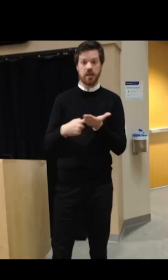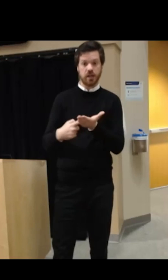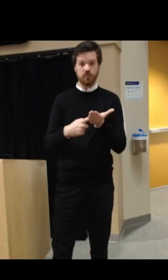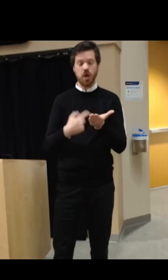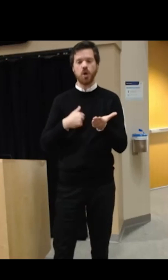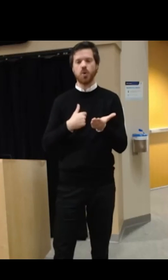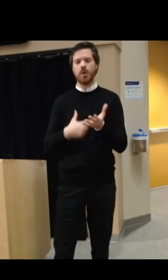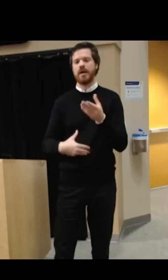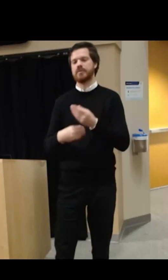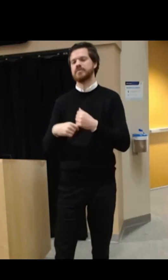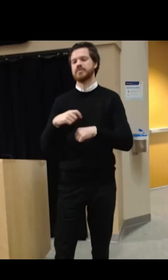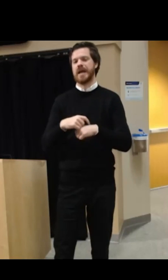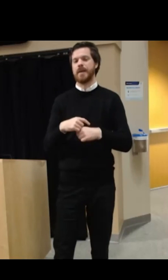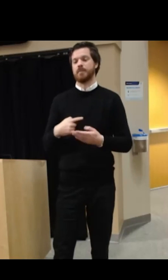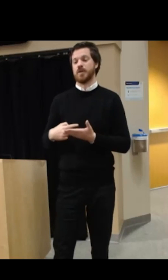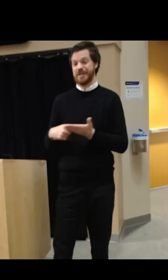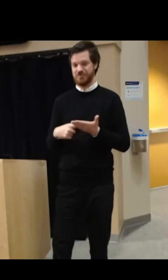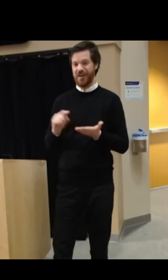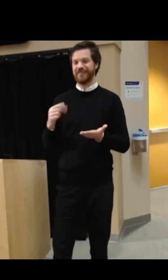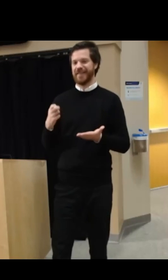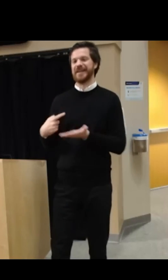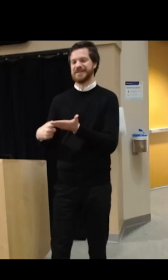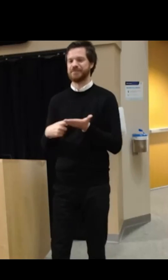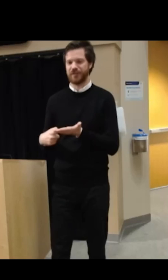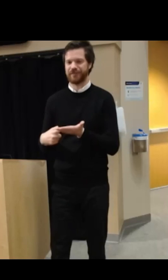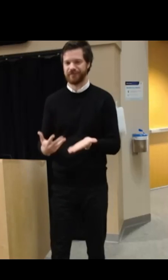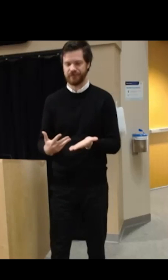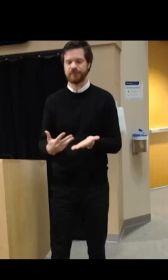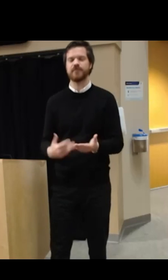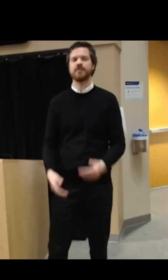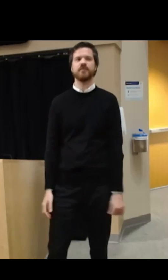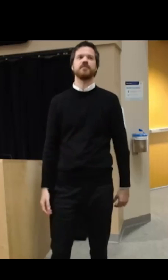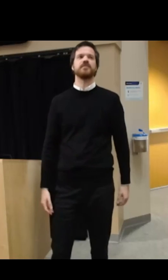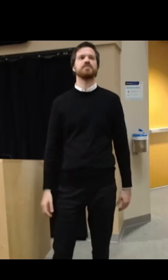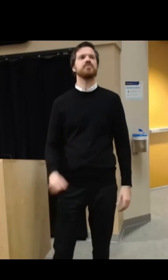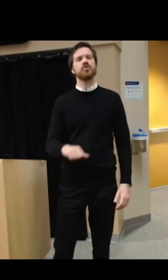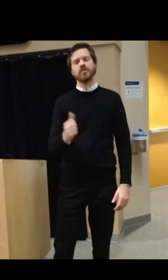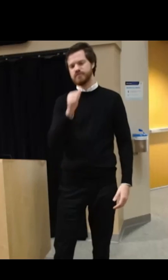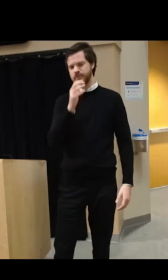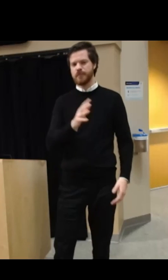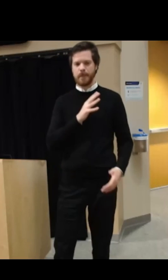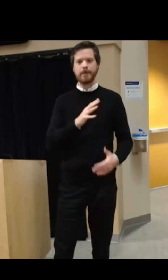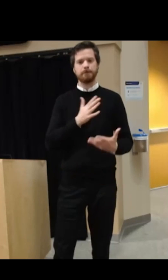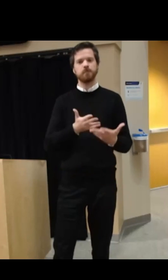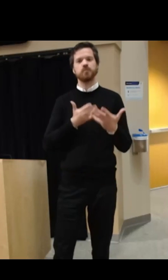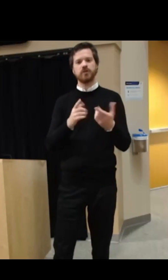little bit of time to debrief the debrief and and again other informal ways of providing peer peer